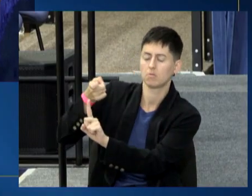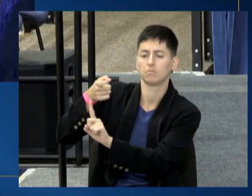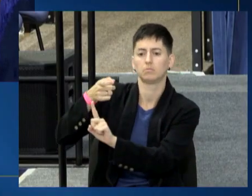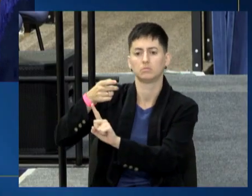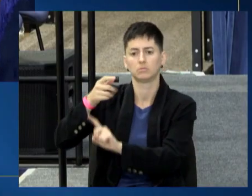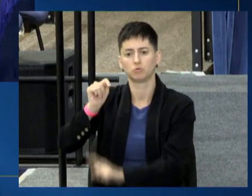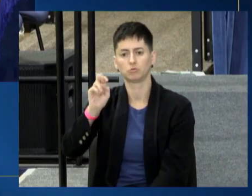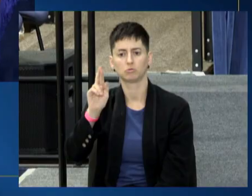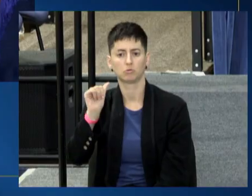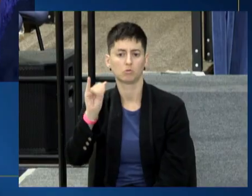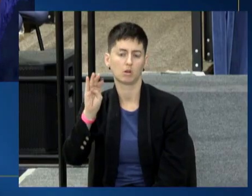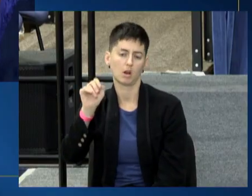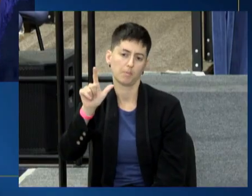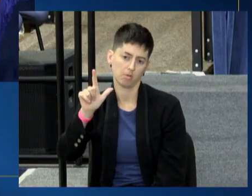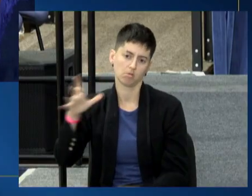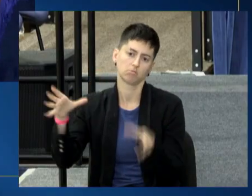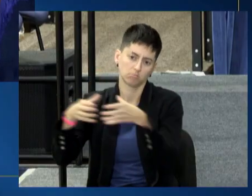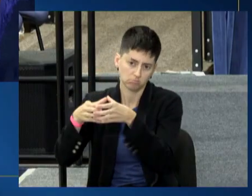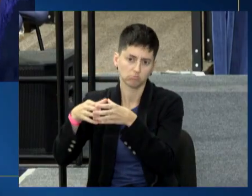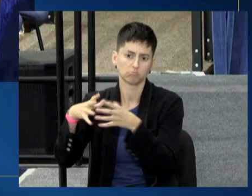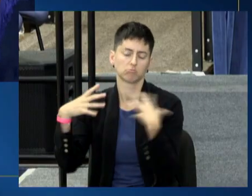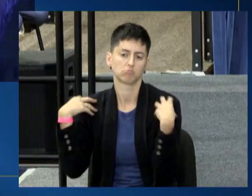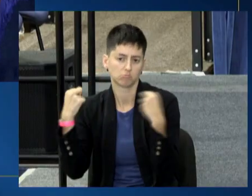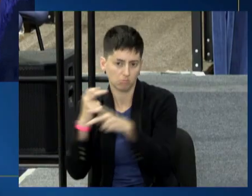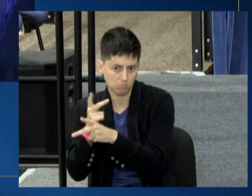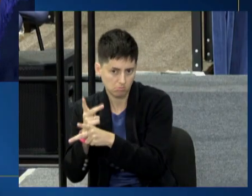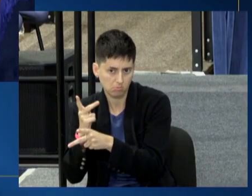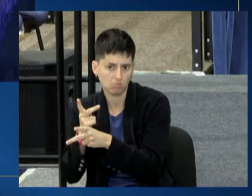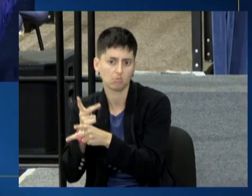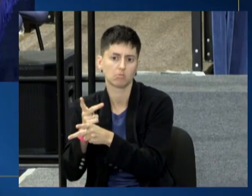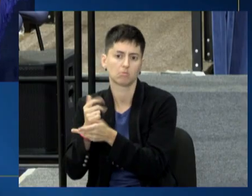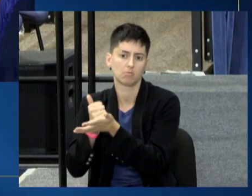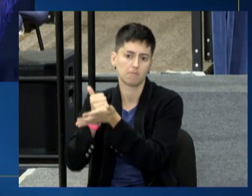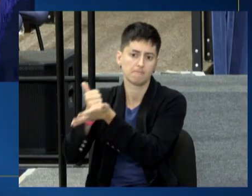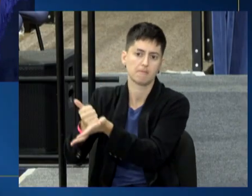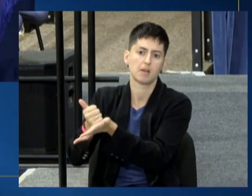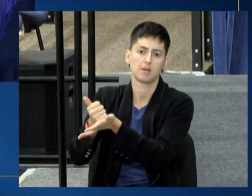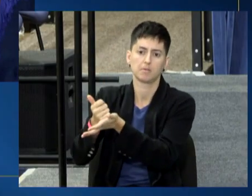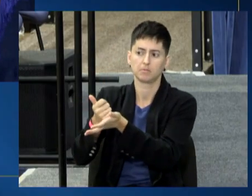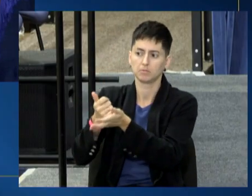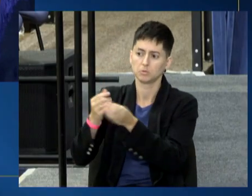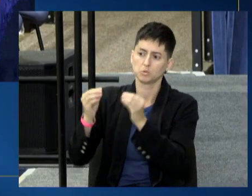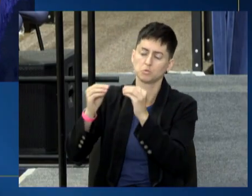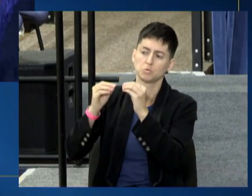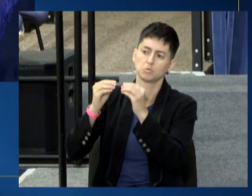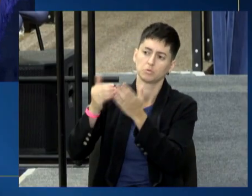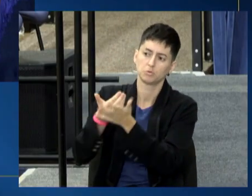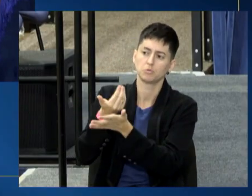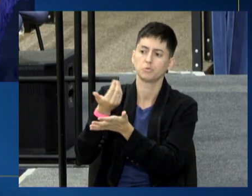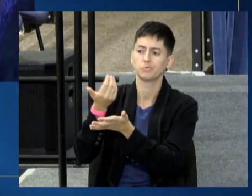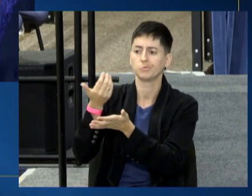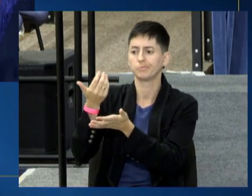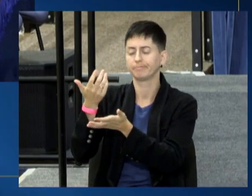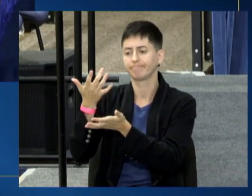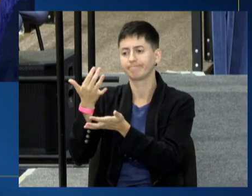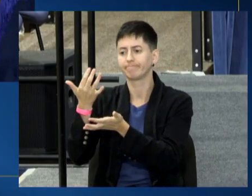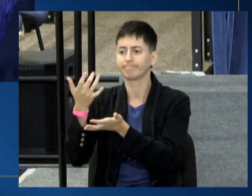through new Medicare add-on payments for high-cost therapies like cancer drugs. And building upon her